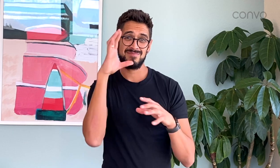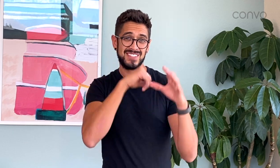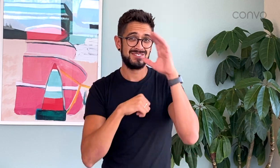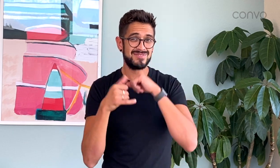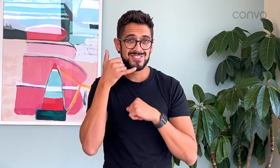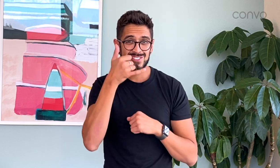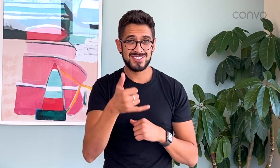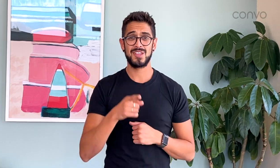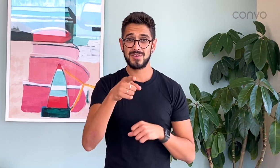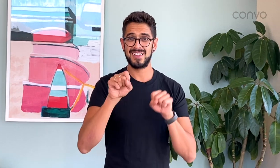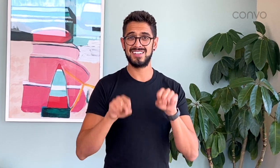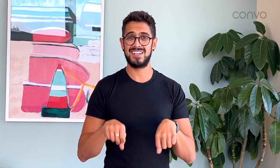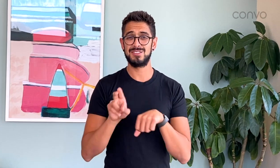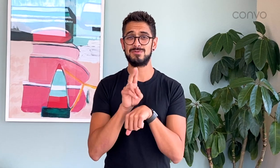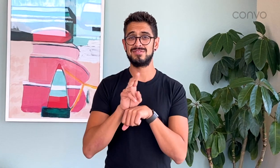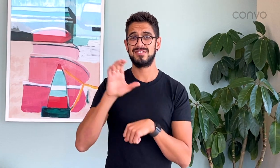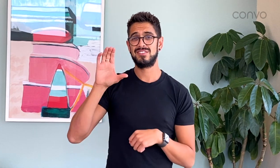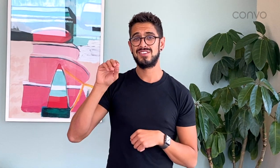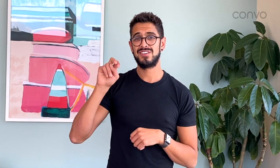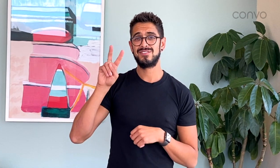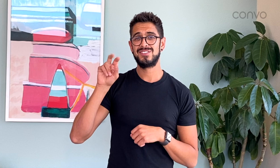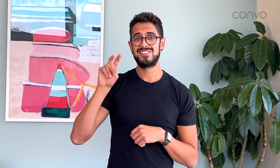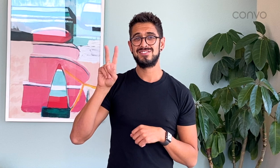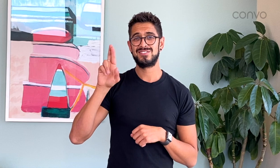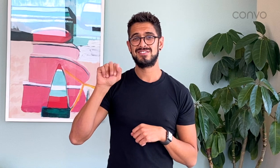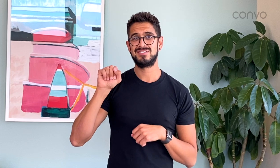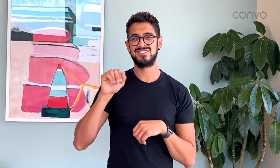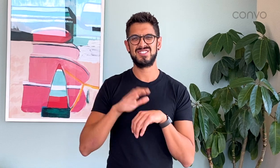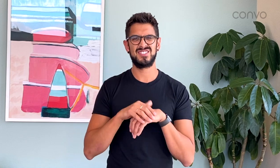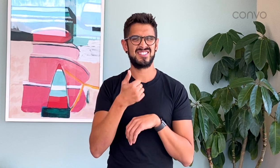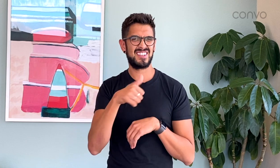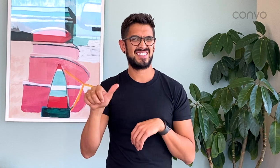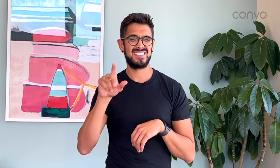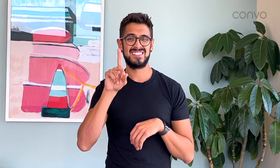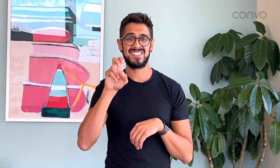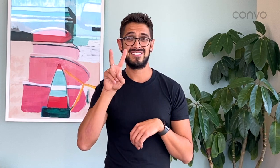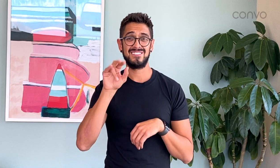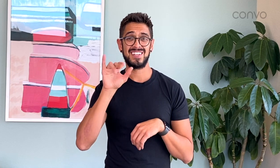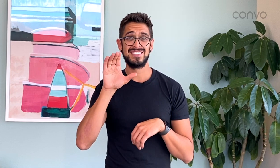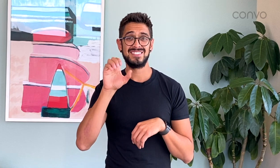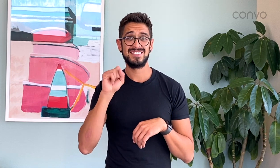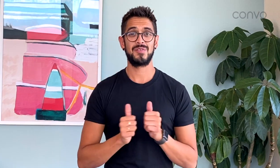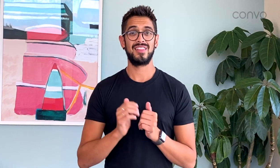about missed calls. You can use Convo VRS on any of your devices.